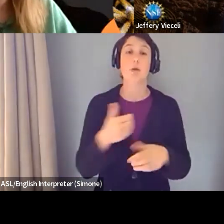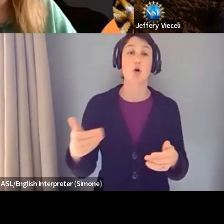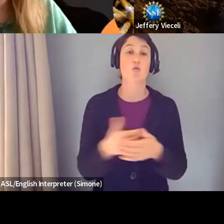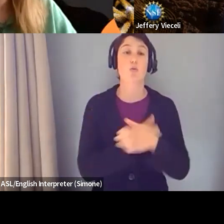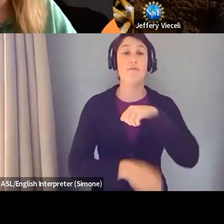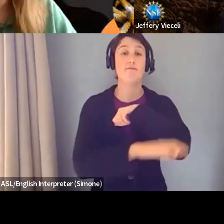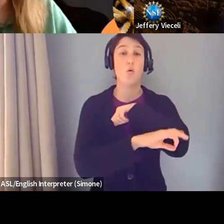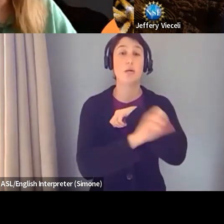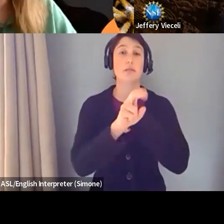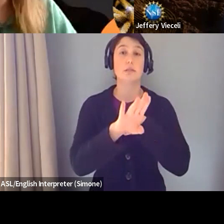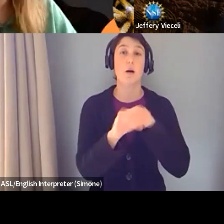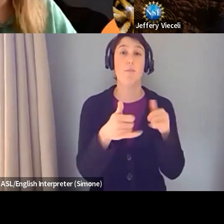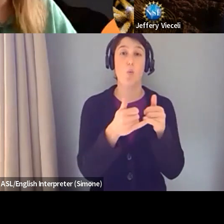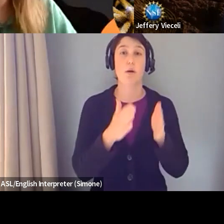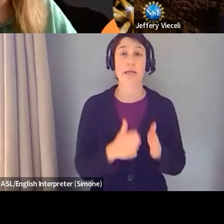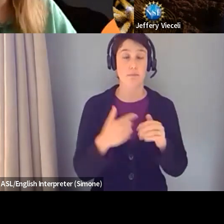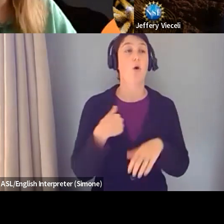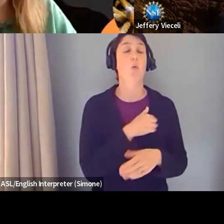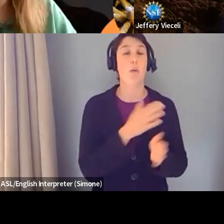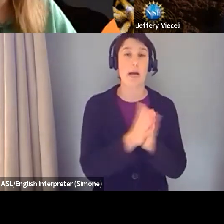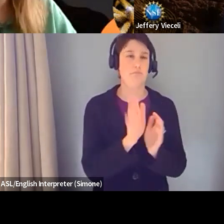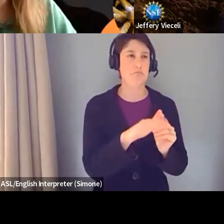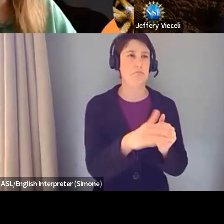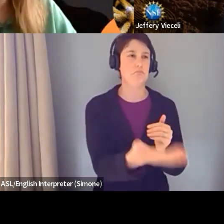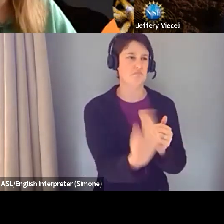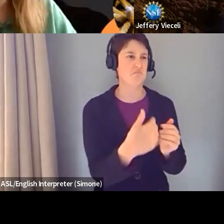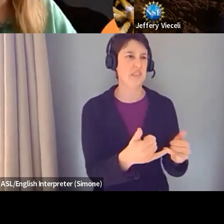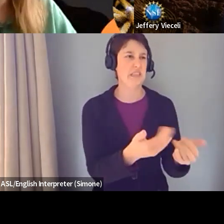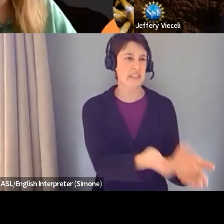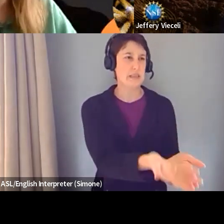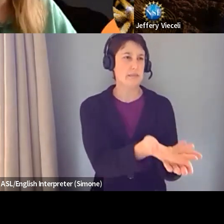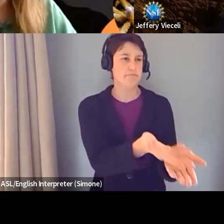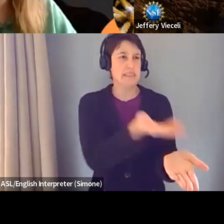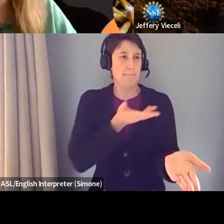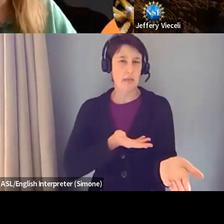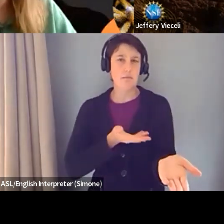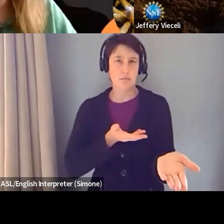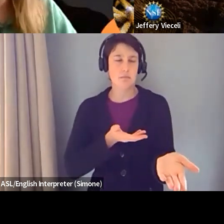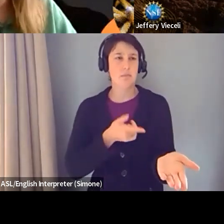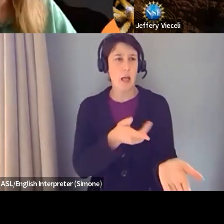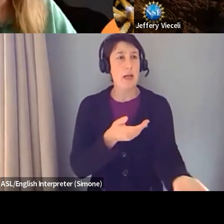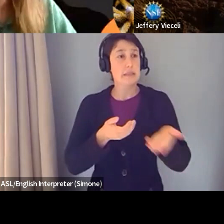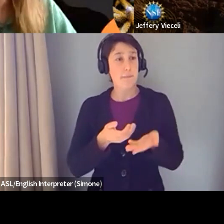We will ask them to submit that, and then, you know, they will -- you know, they will submit a new subawardee request.